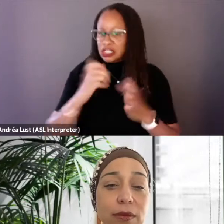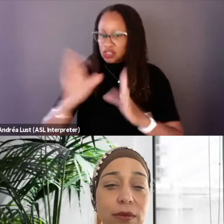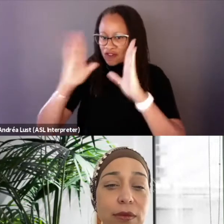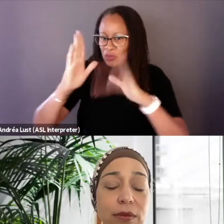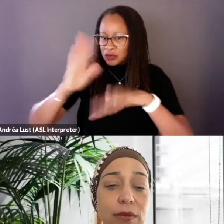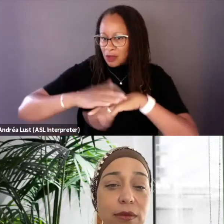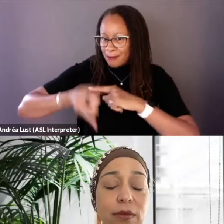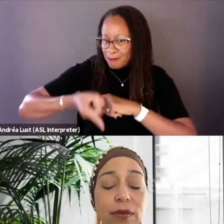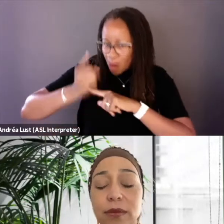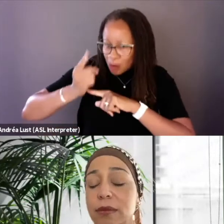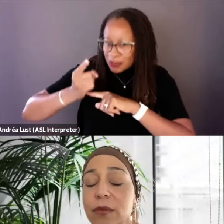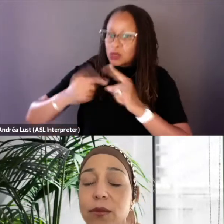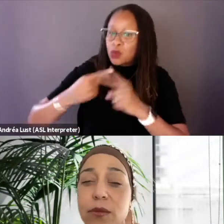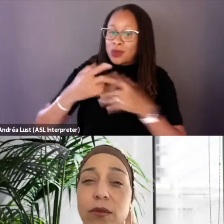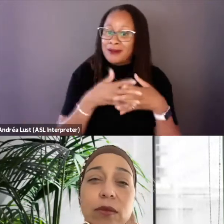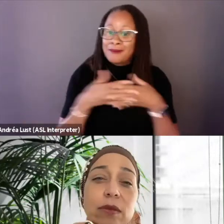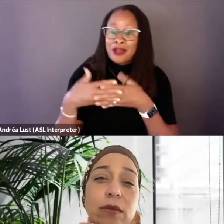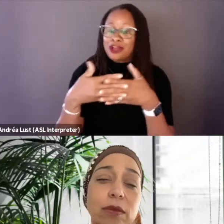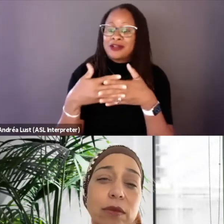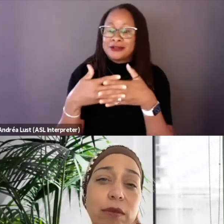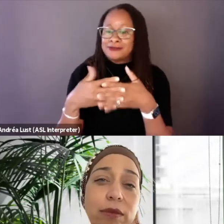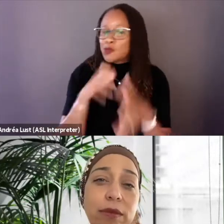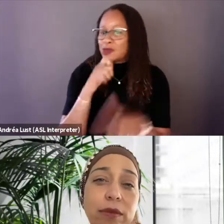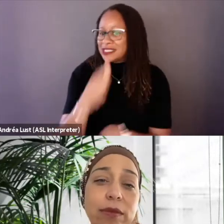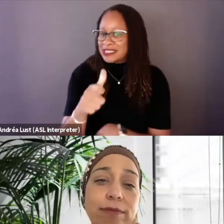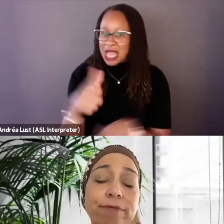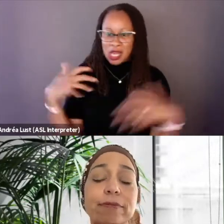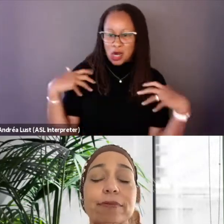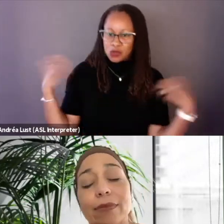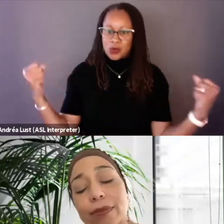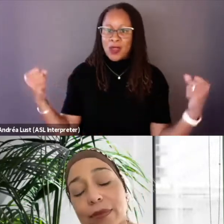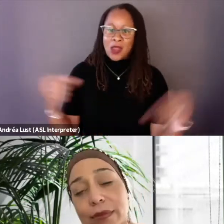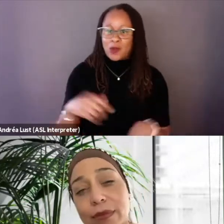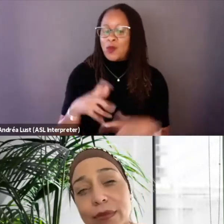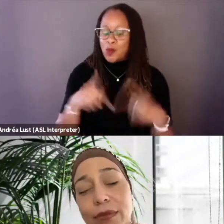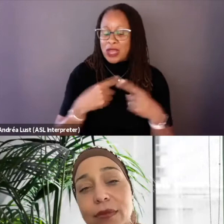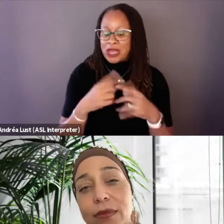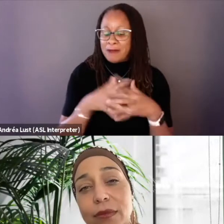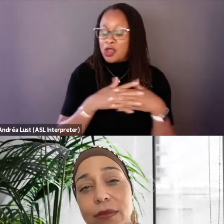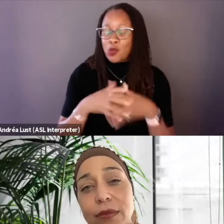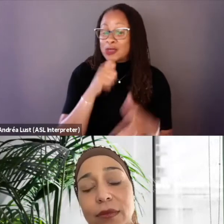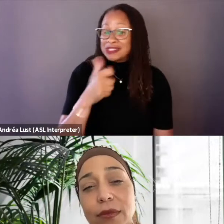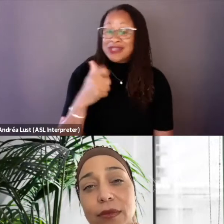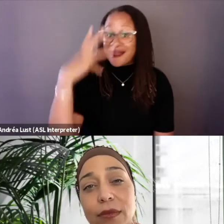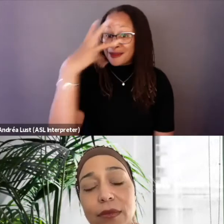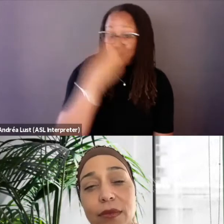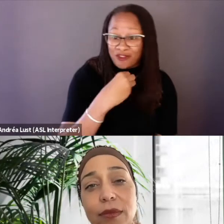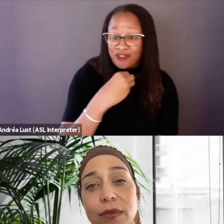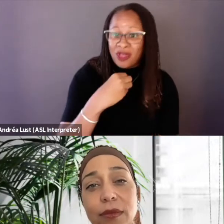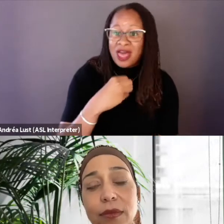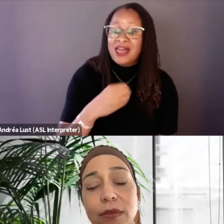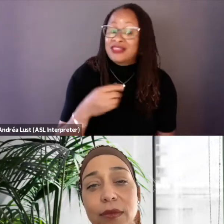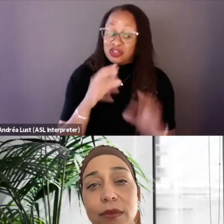when America was not heroic, when America was- Hmm. And when we're oppressed,